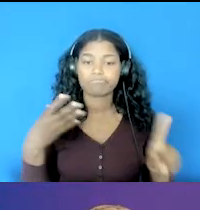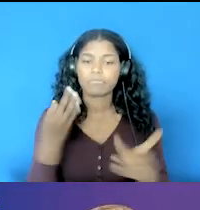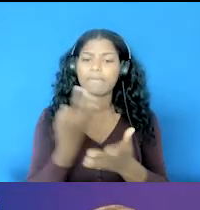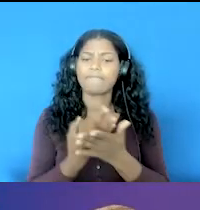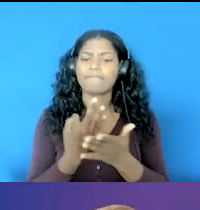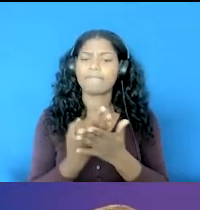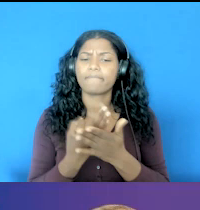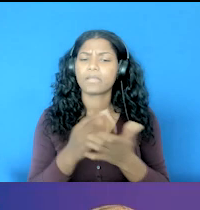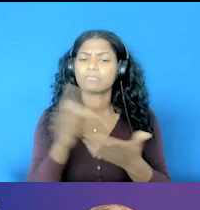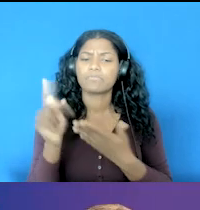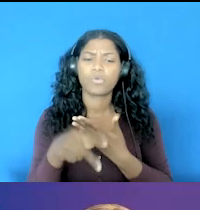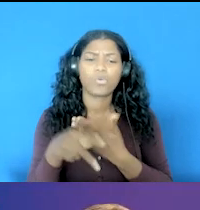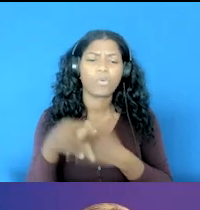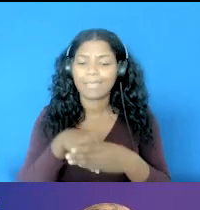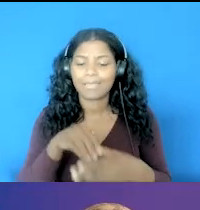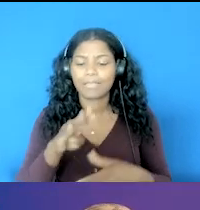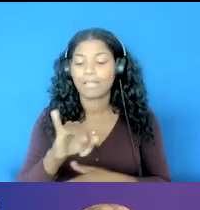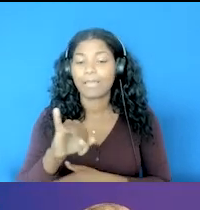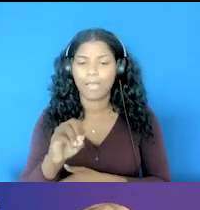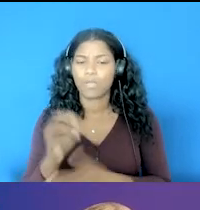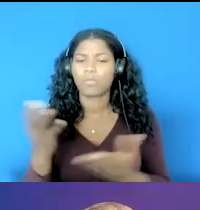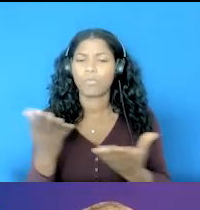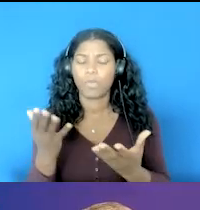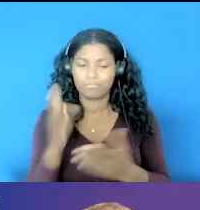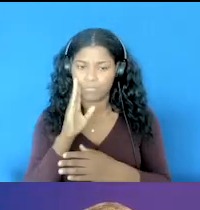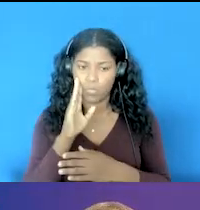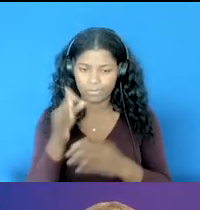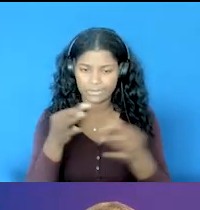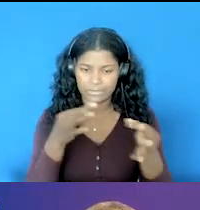in the BIO-directorate and I'll first go over the four BIO divisions.